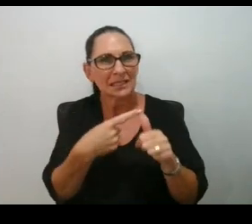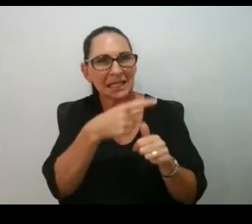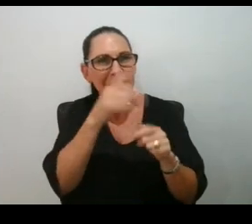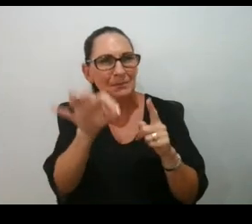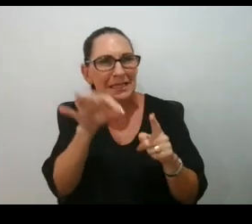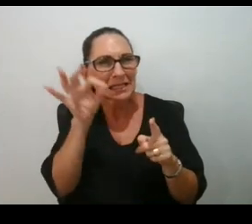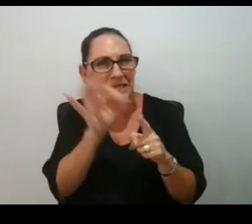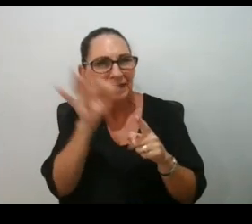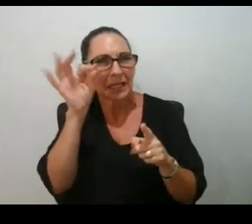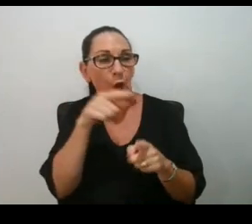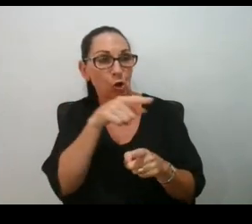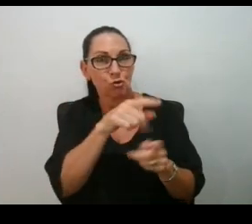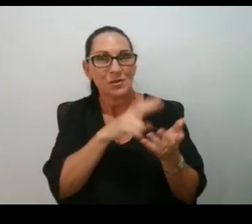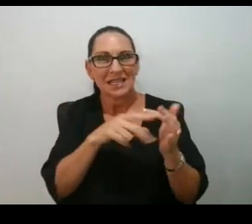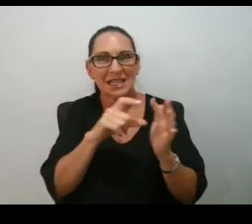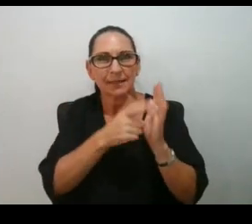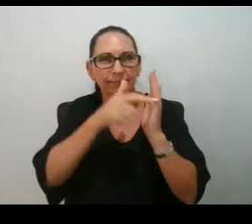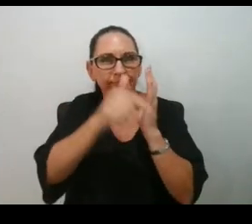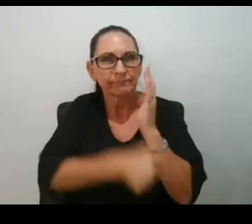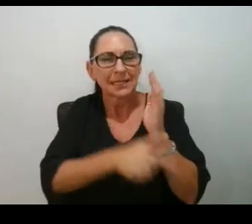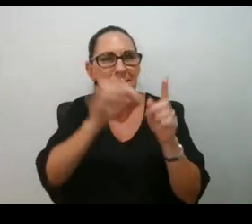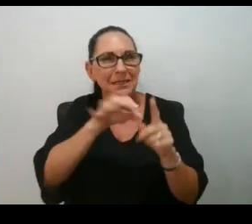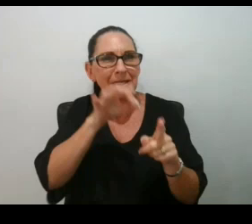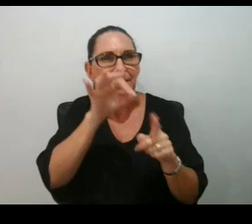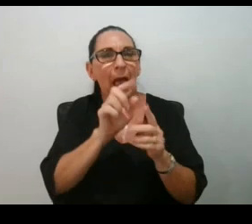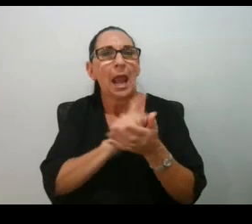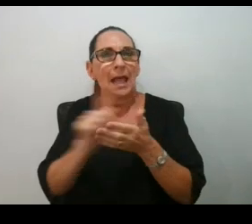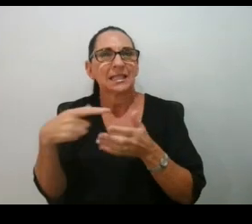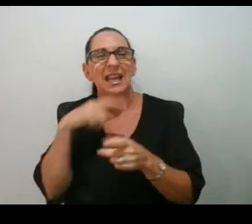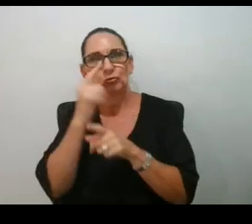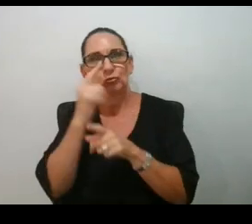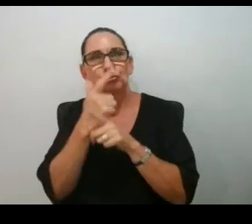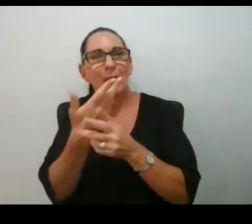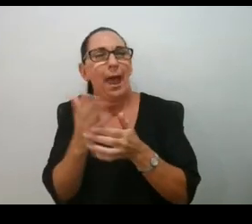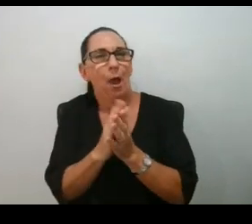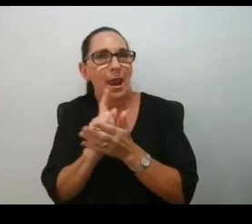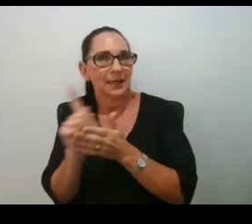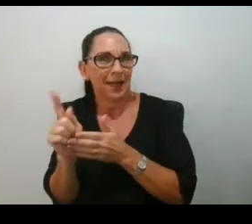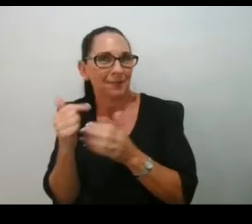that you need followed up we can talk about how to do that at the end so thanks Leanne for joining me